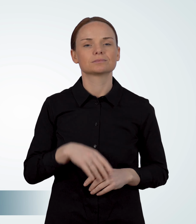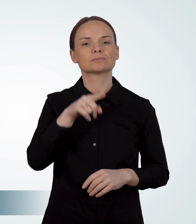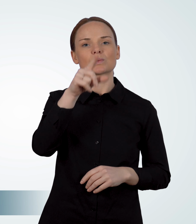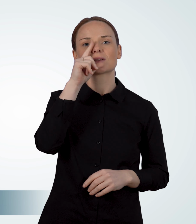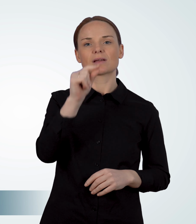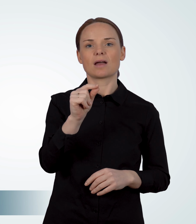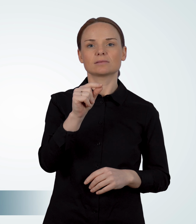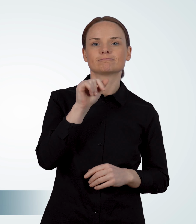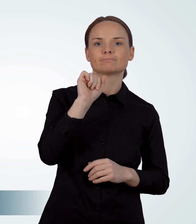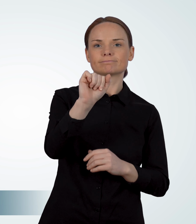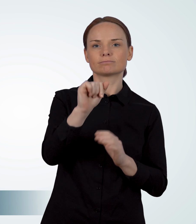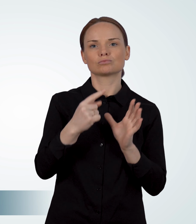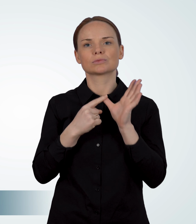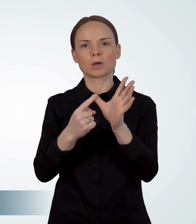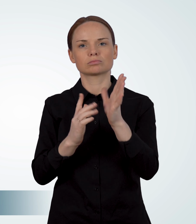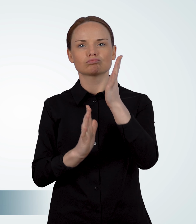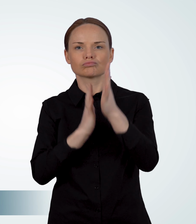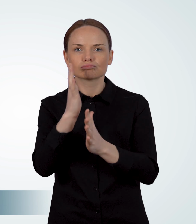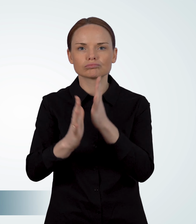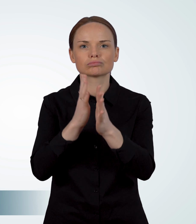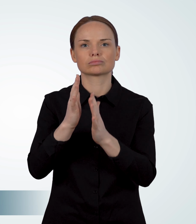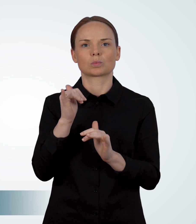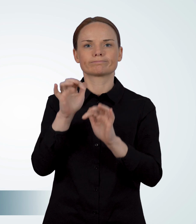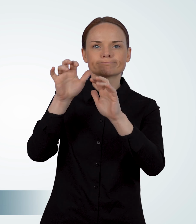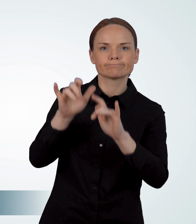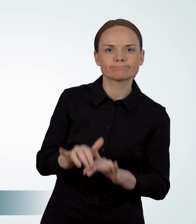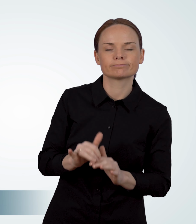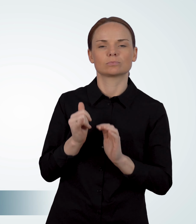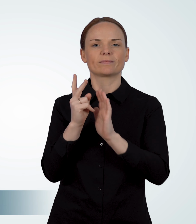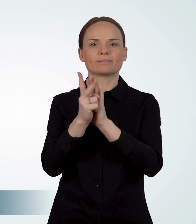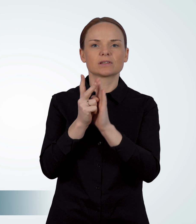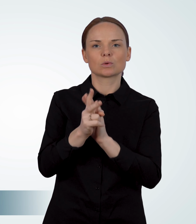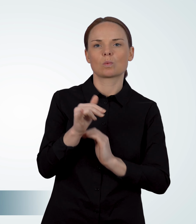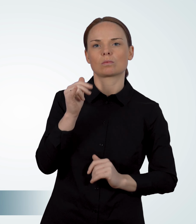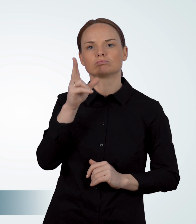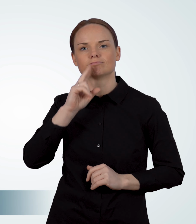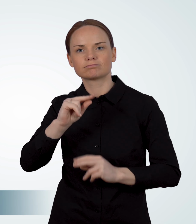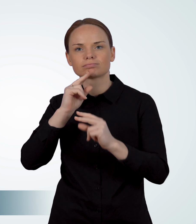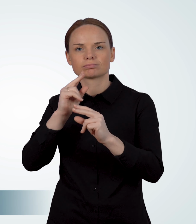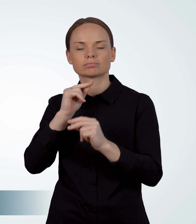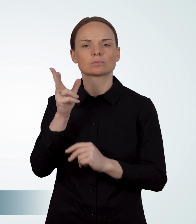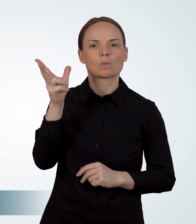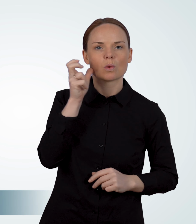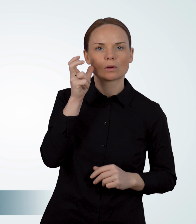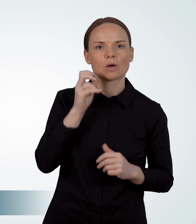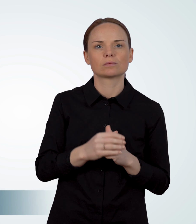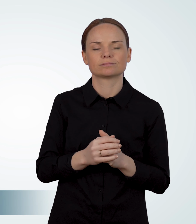• provide a video or audio response: